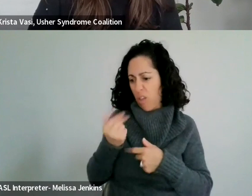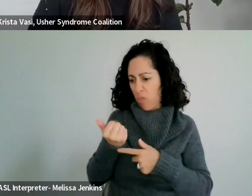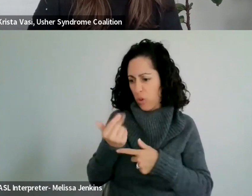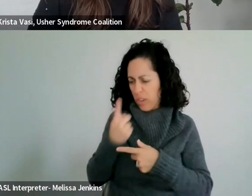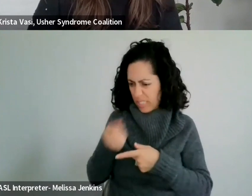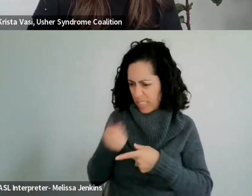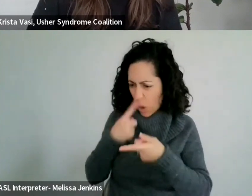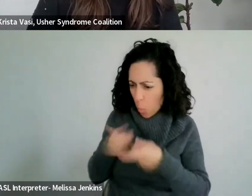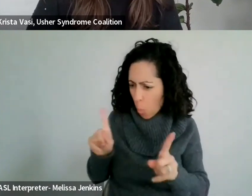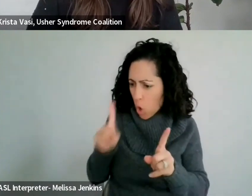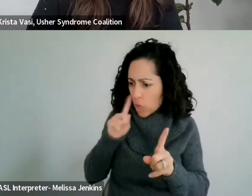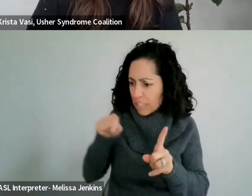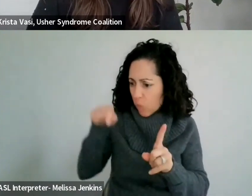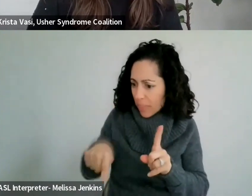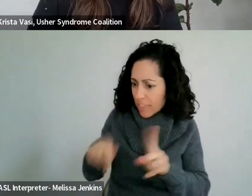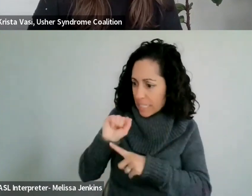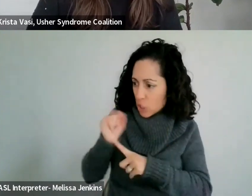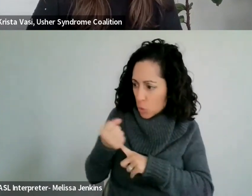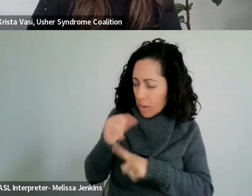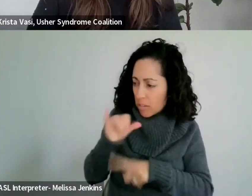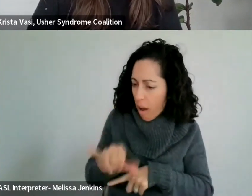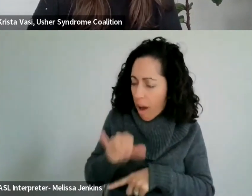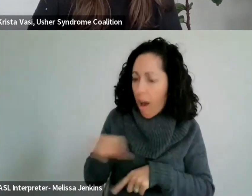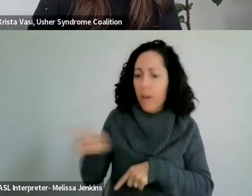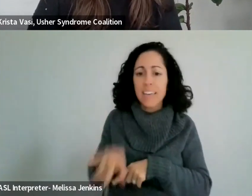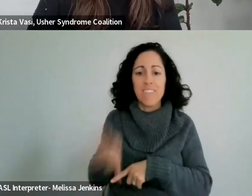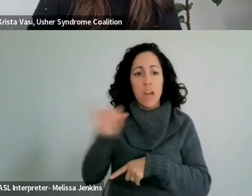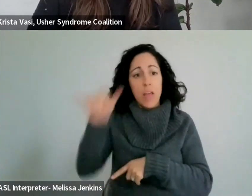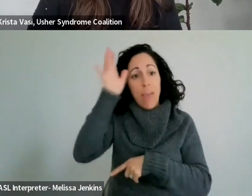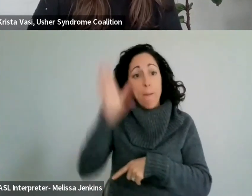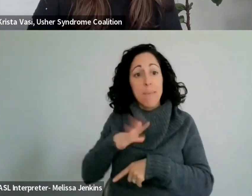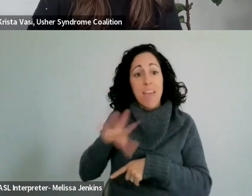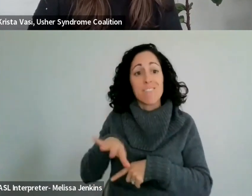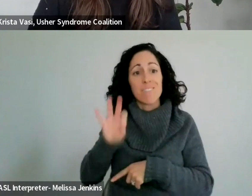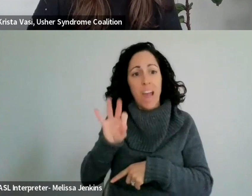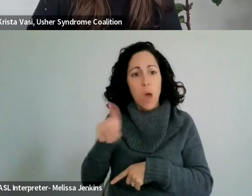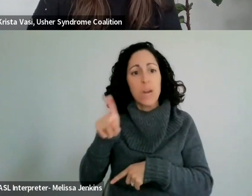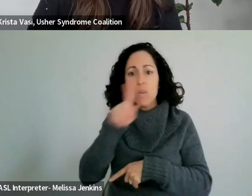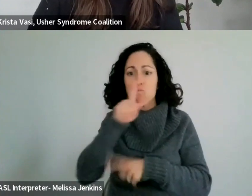in this case. And he goes into a wonderful description of the science,